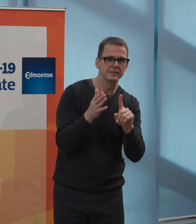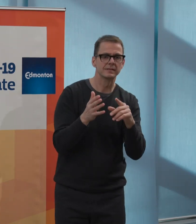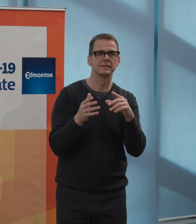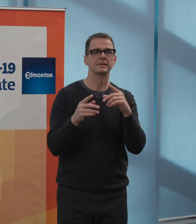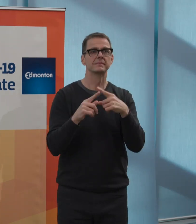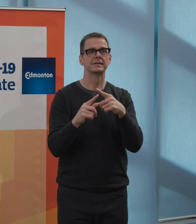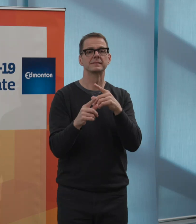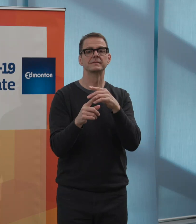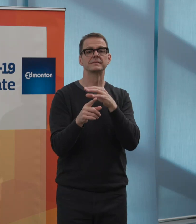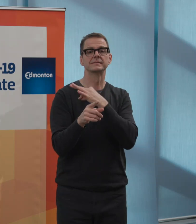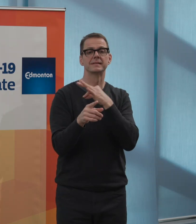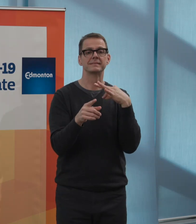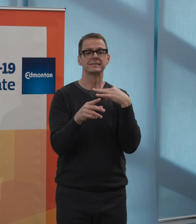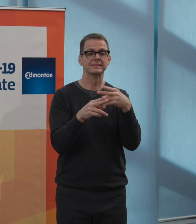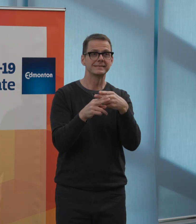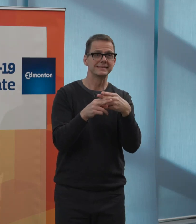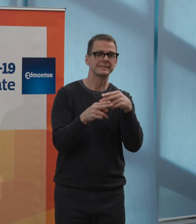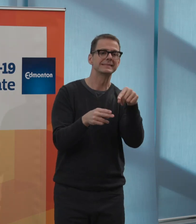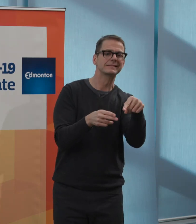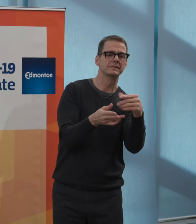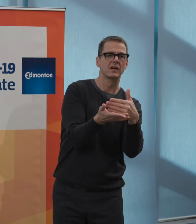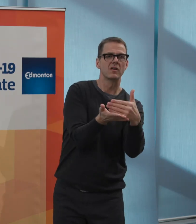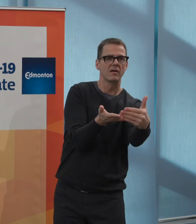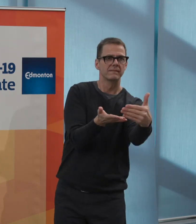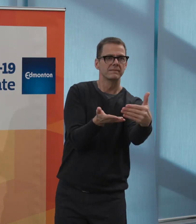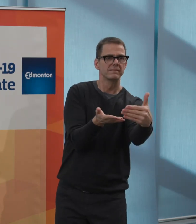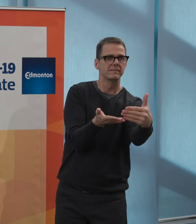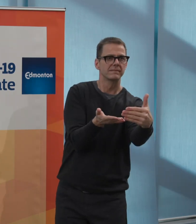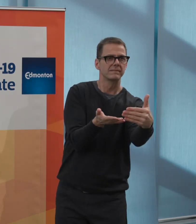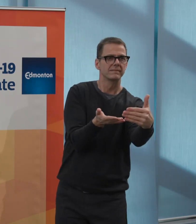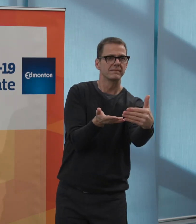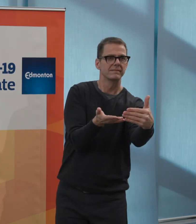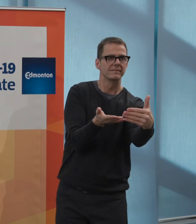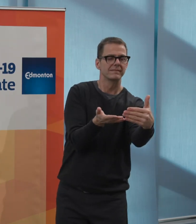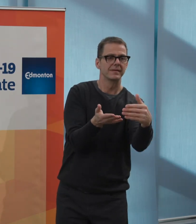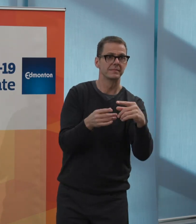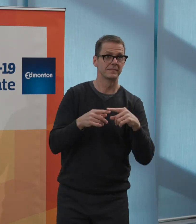this point in time we're evaluating we don't know but as I said in my opening